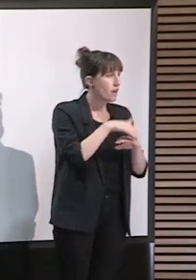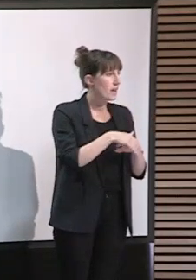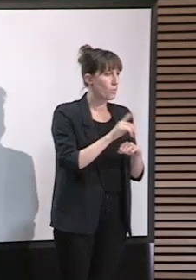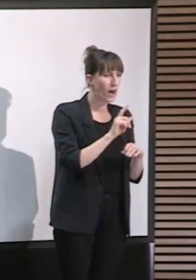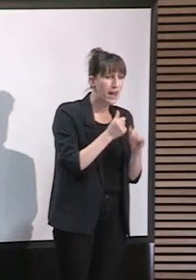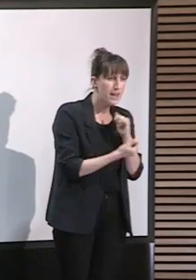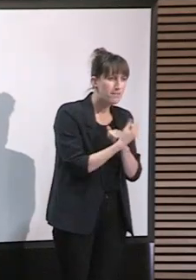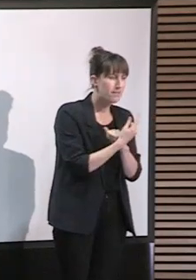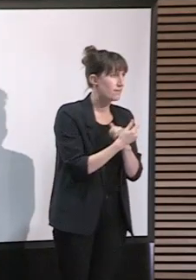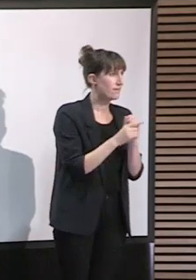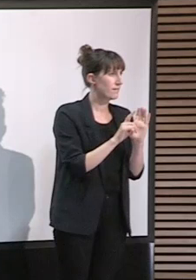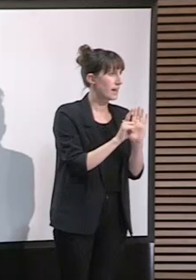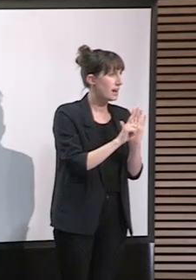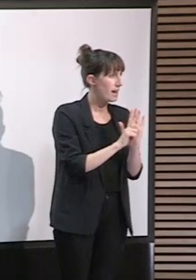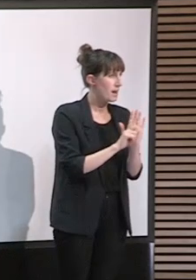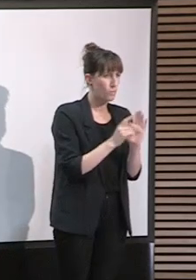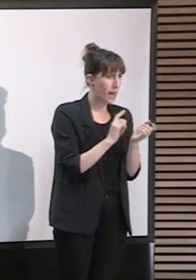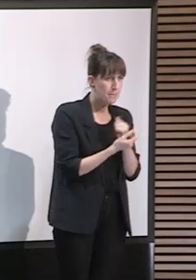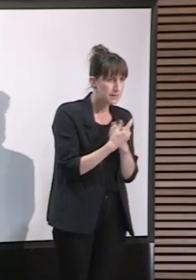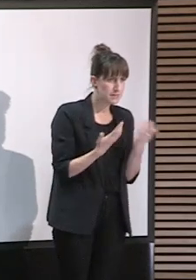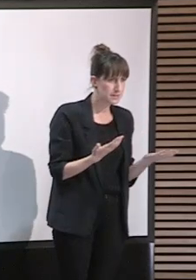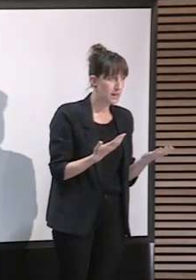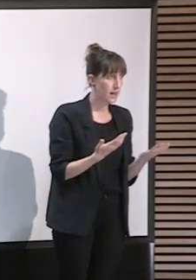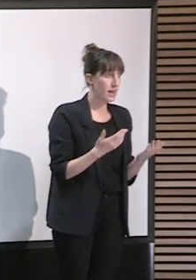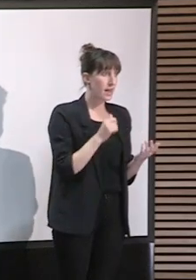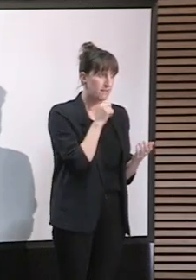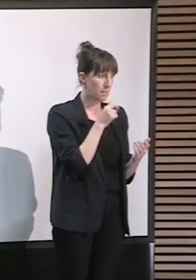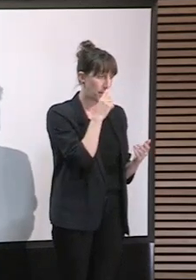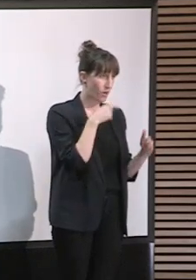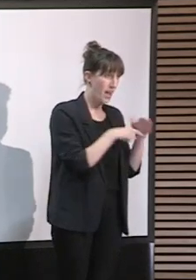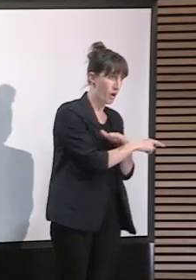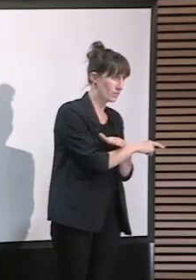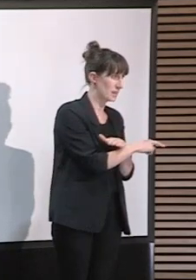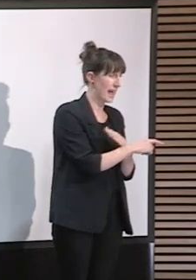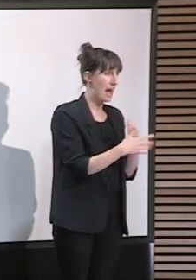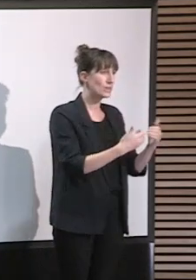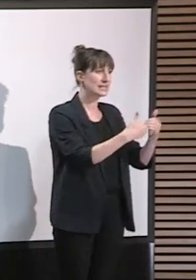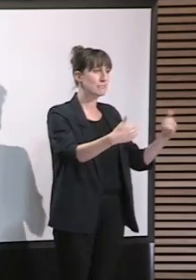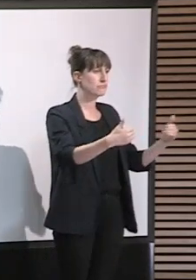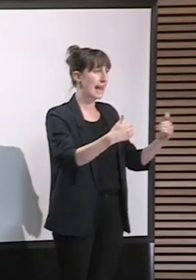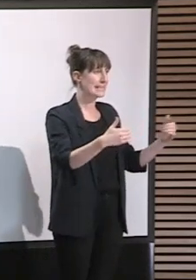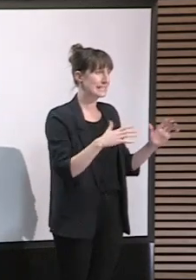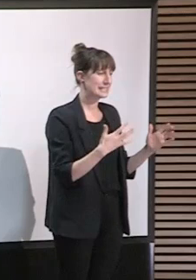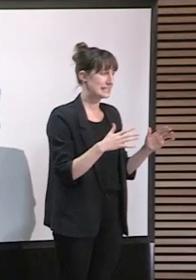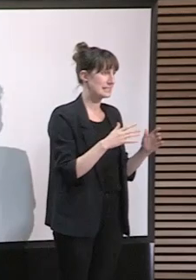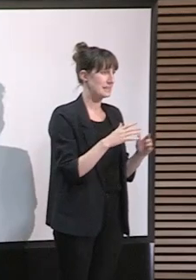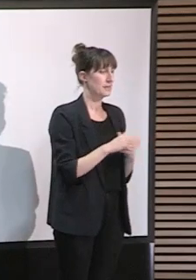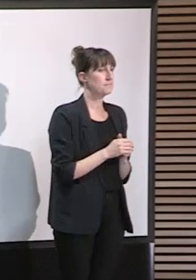a couple of weeks ago, they briefed me on the protocols if there's a fire alarm emergency